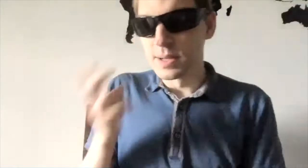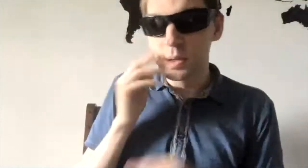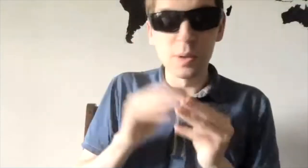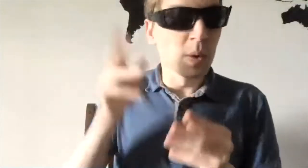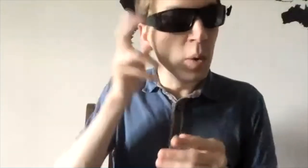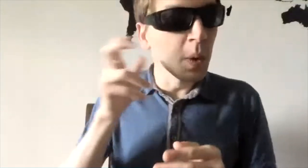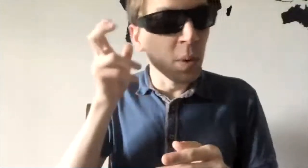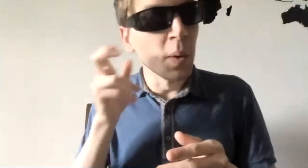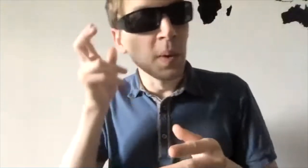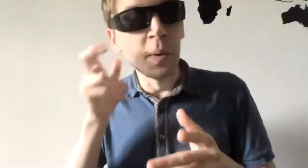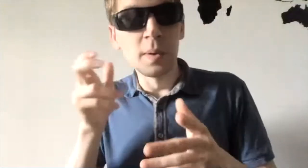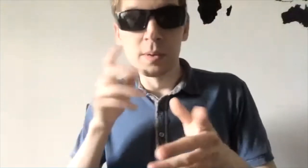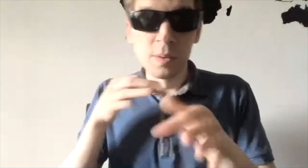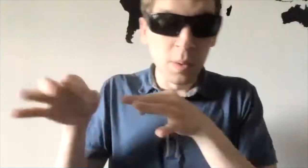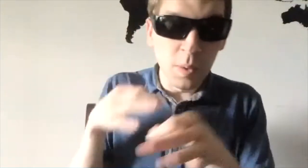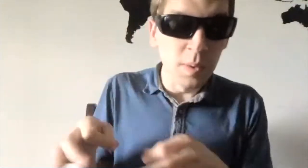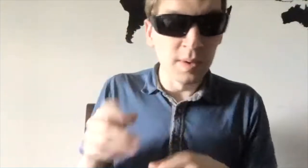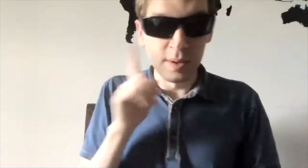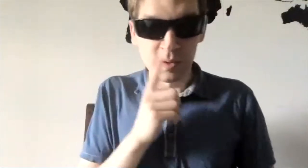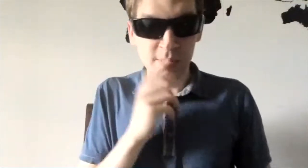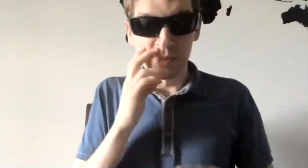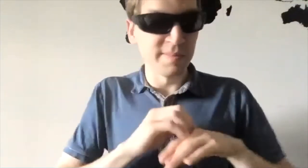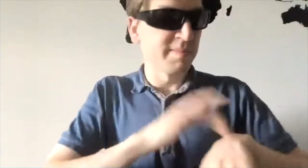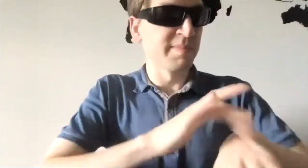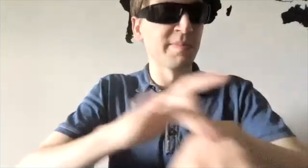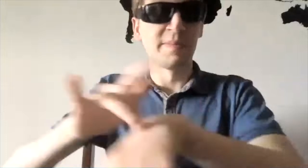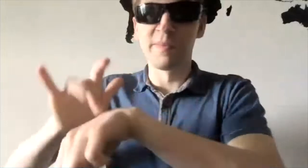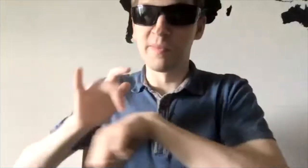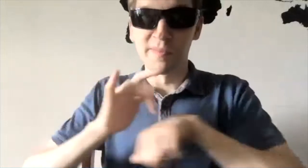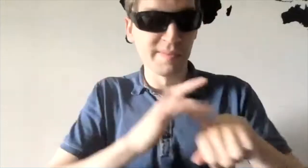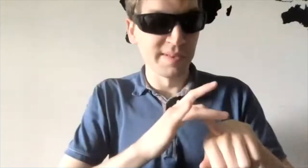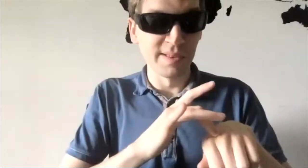in that area. Even getting attention in a deaf environment, a deaf